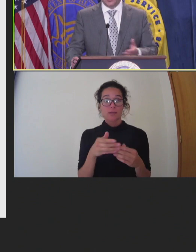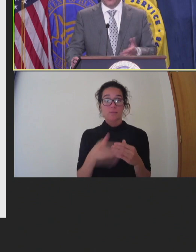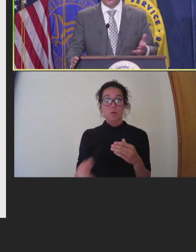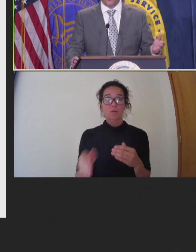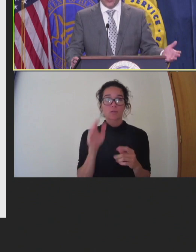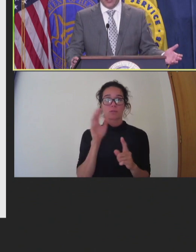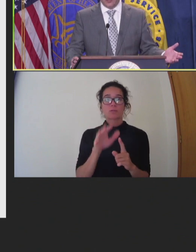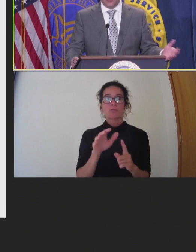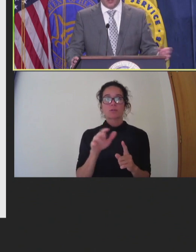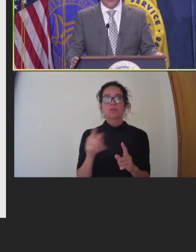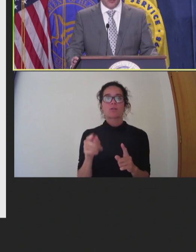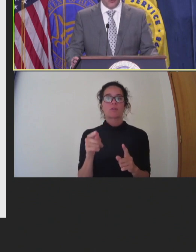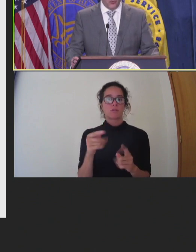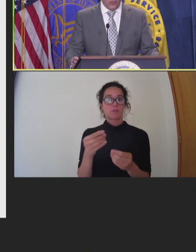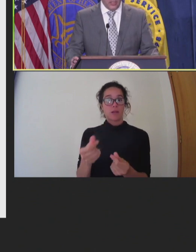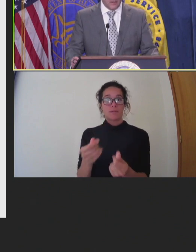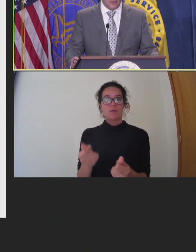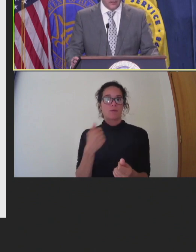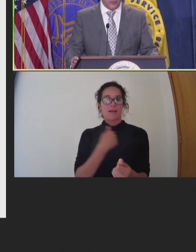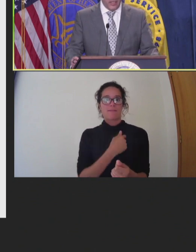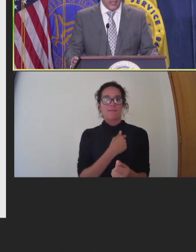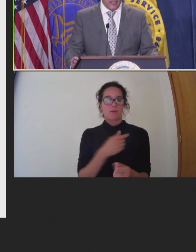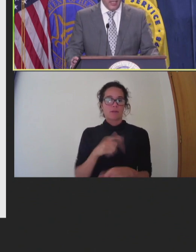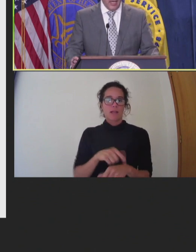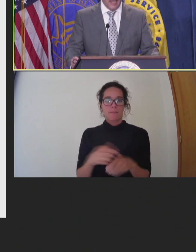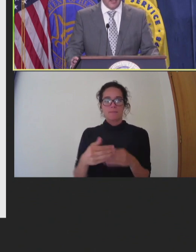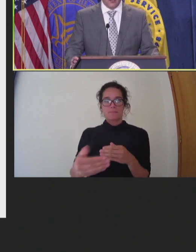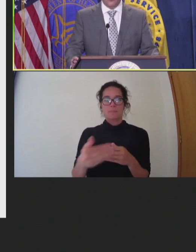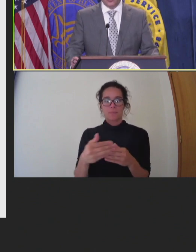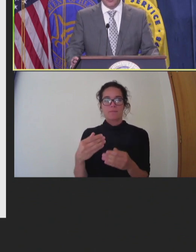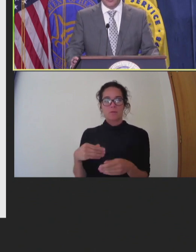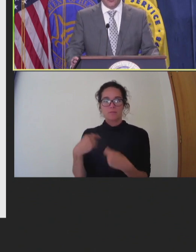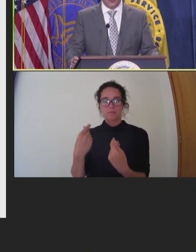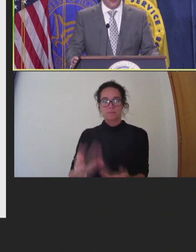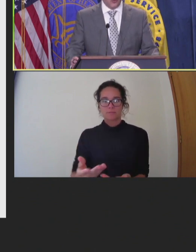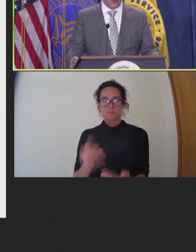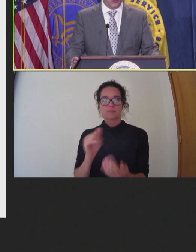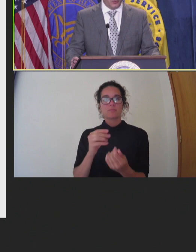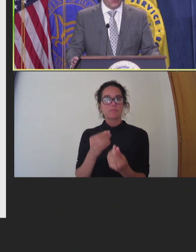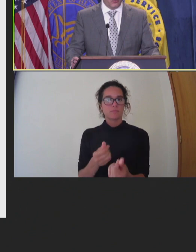you have a window of opportunity to deliver that. And then also, limit future exposures